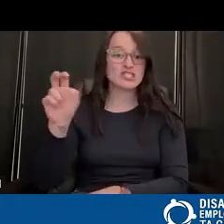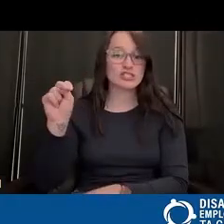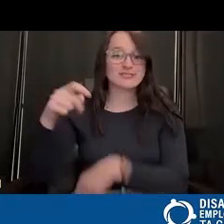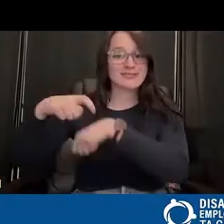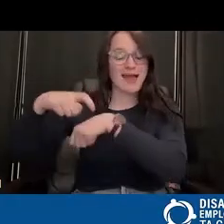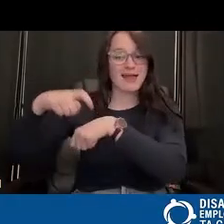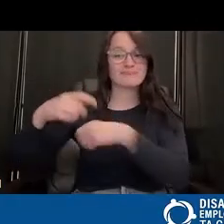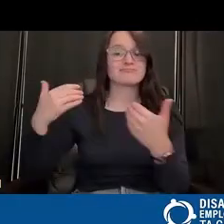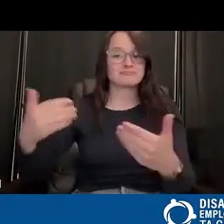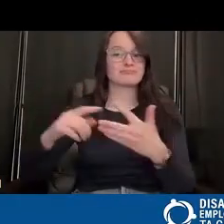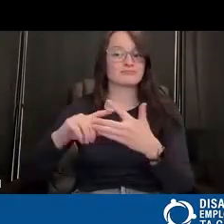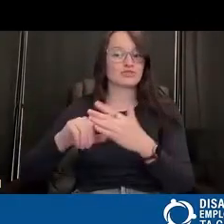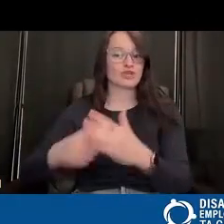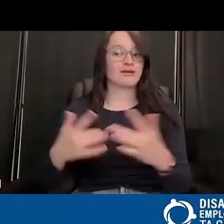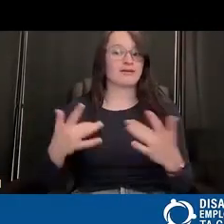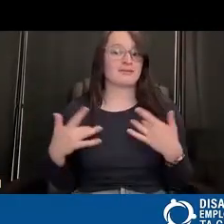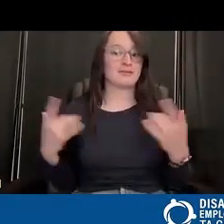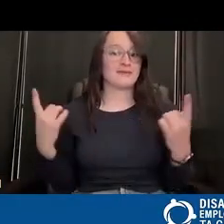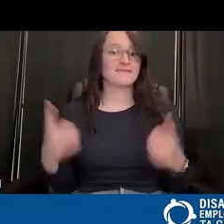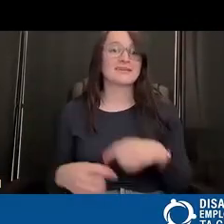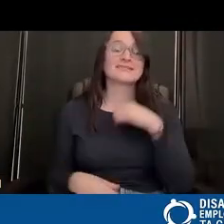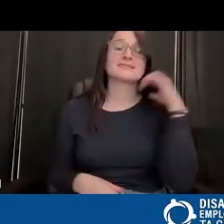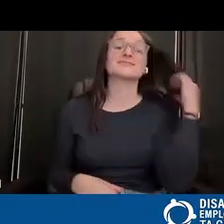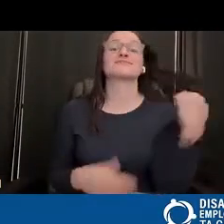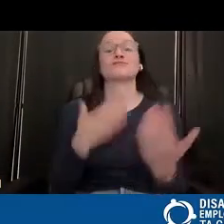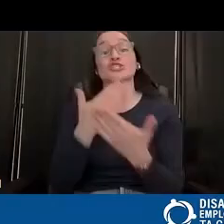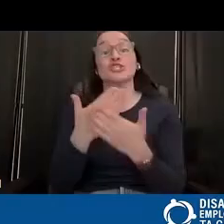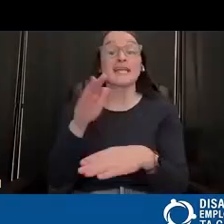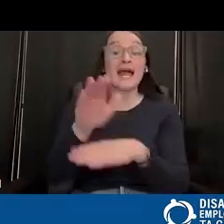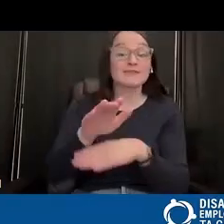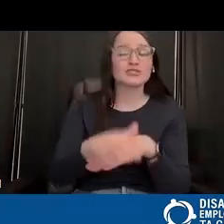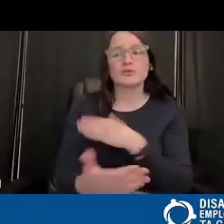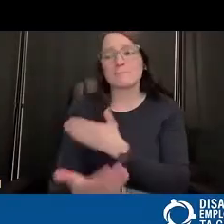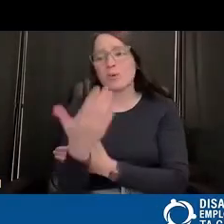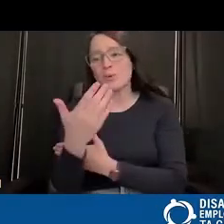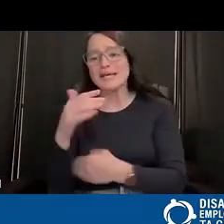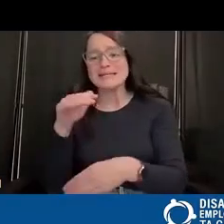with today's event. Um, good afternoon or morning or night depending on where you are joining us